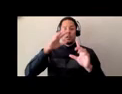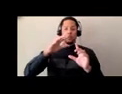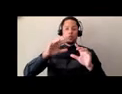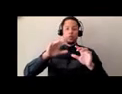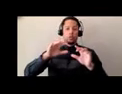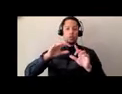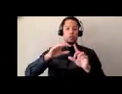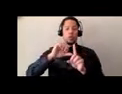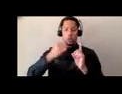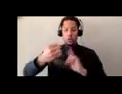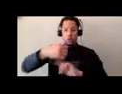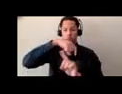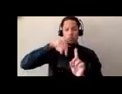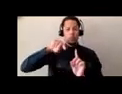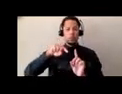there are definite connections.